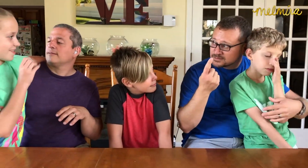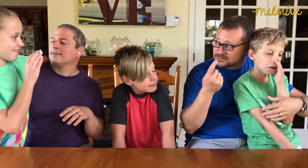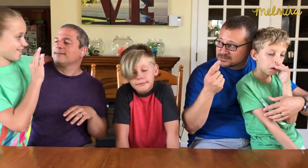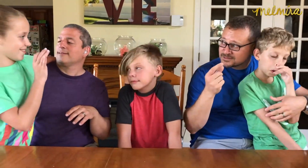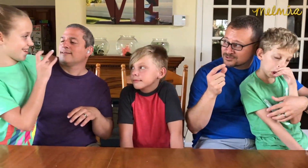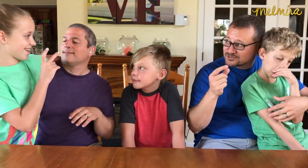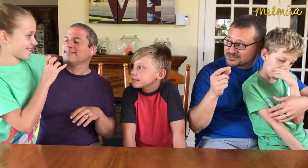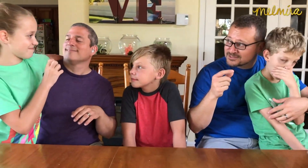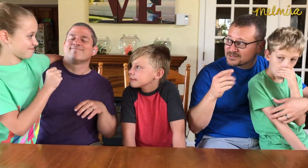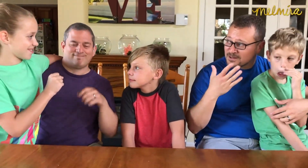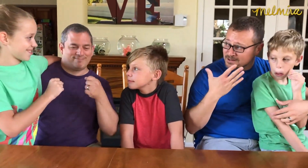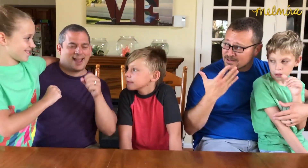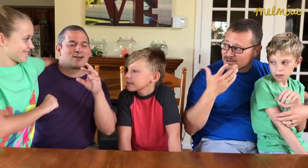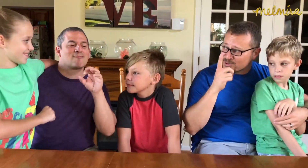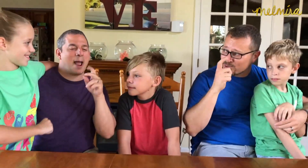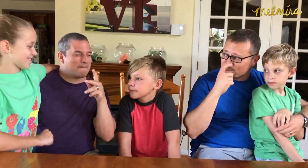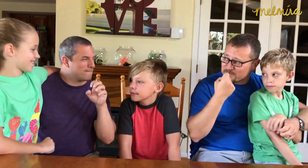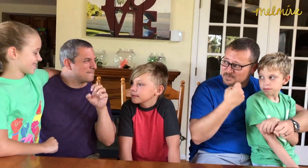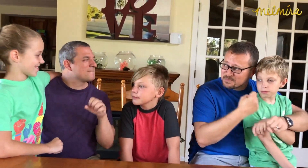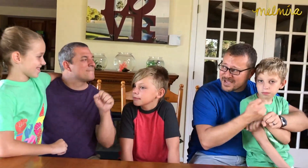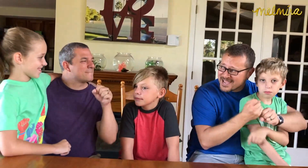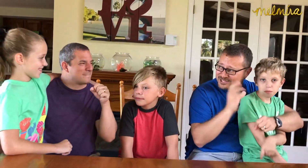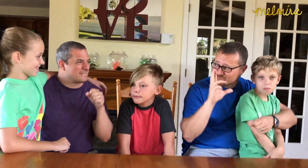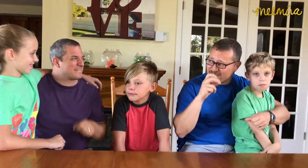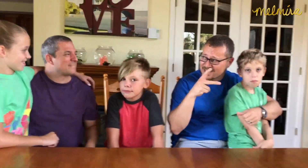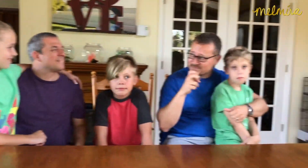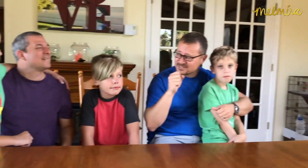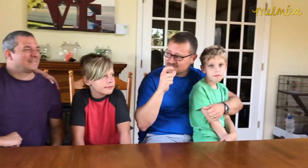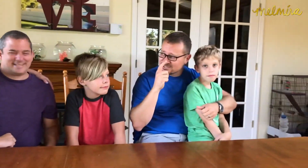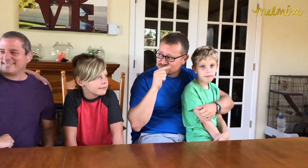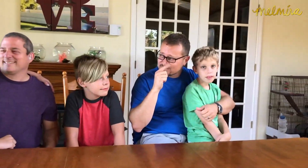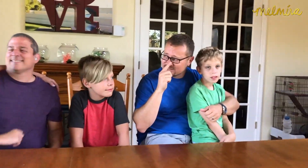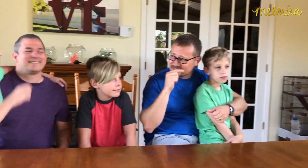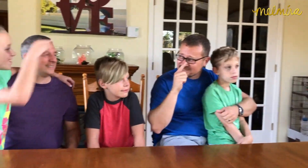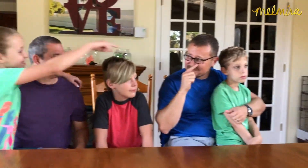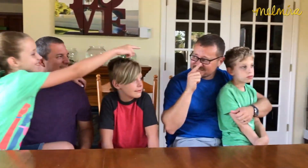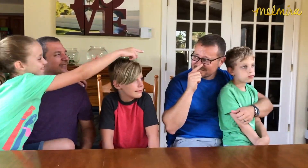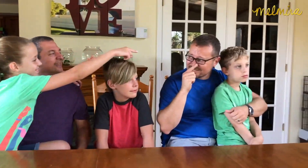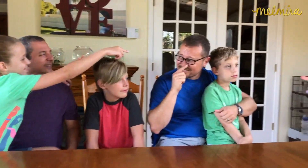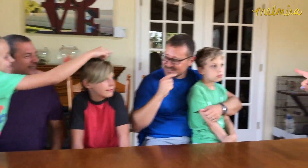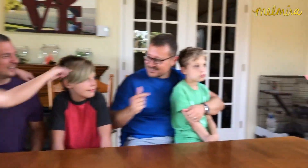Making crepes. Yes, crepes. Who makes crepes? You!